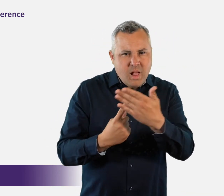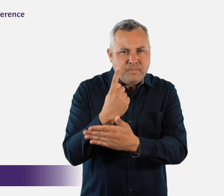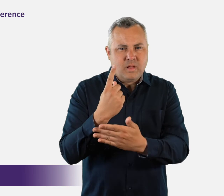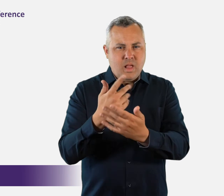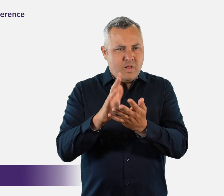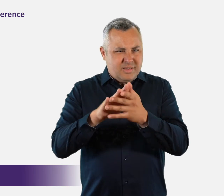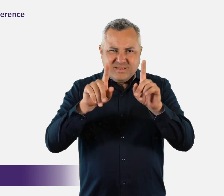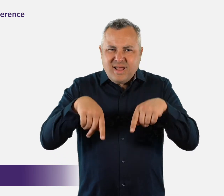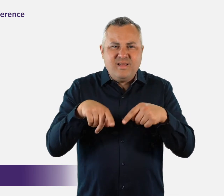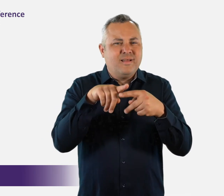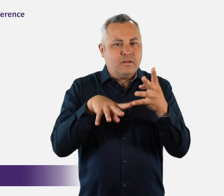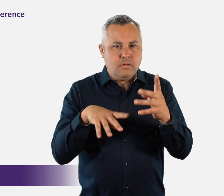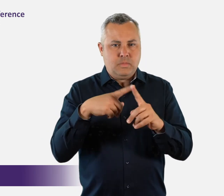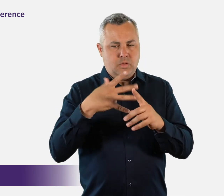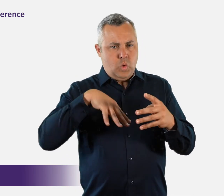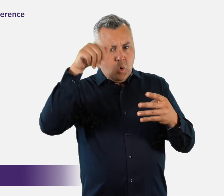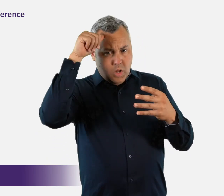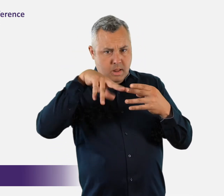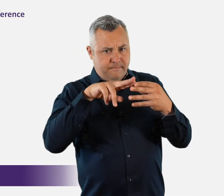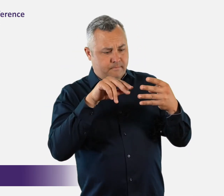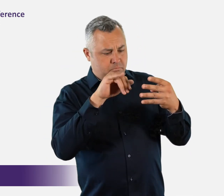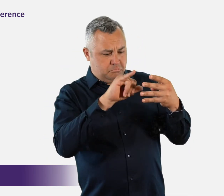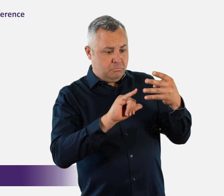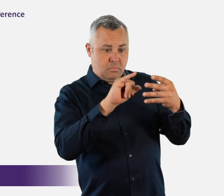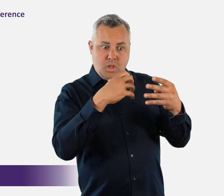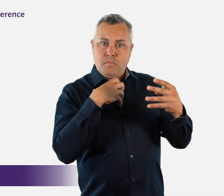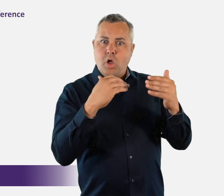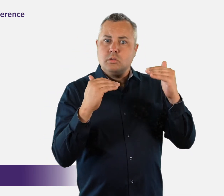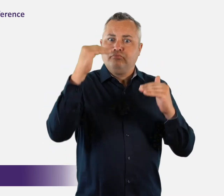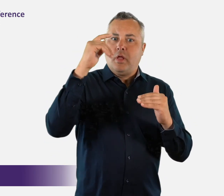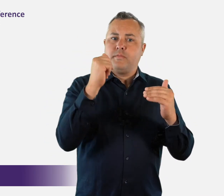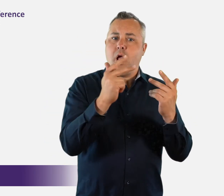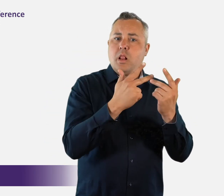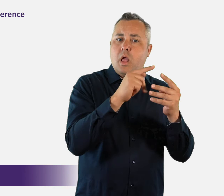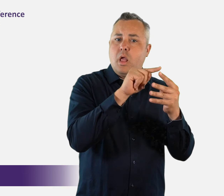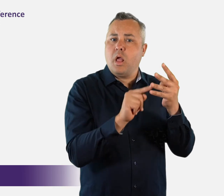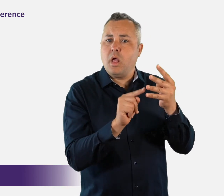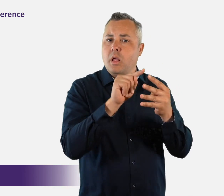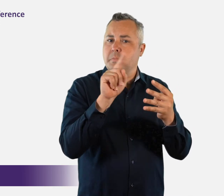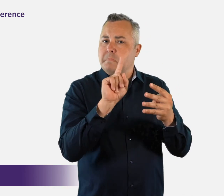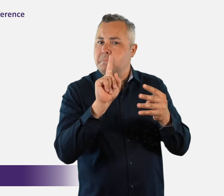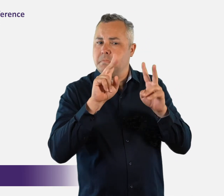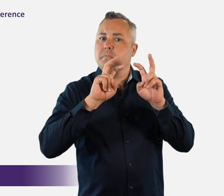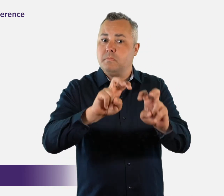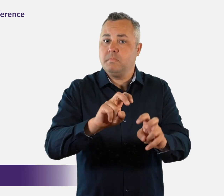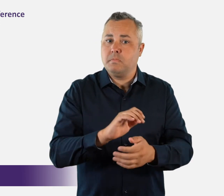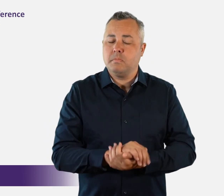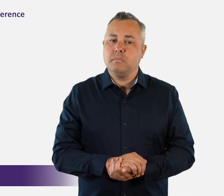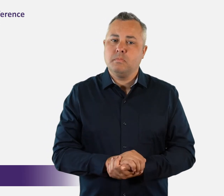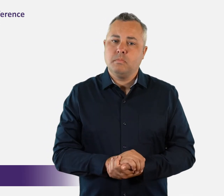violence, abuse, neglect and exploitation in education and learning, and inquire into whether particular forms of violence, abuse, neglect and exploitation are more prevalent.